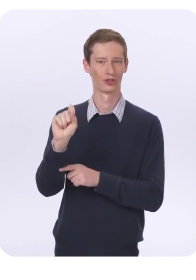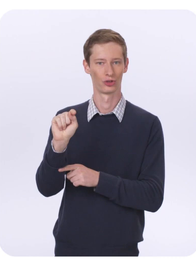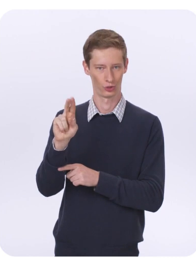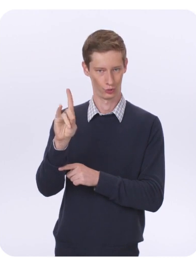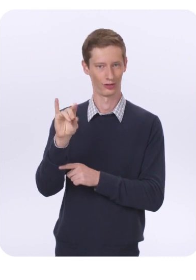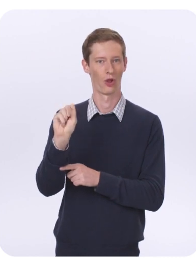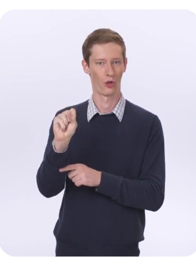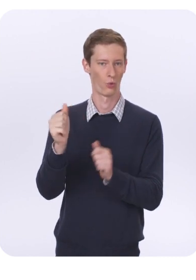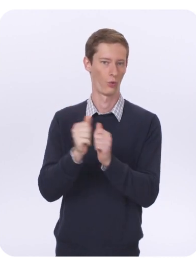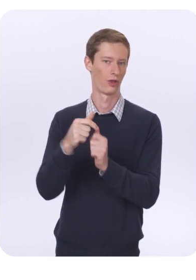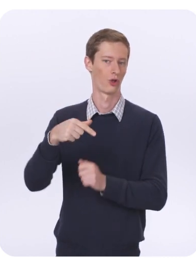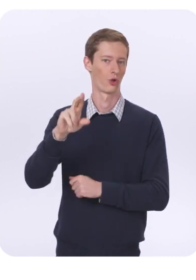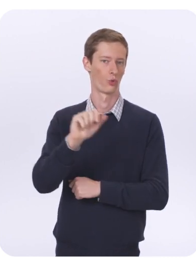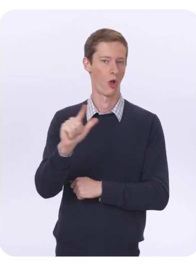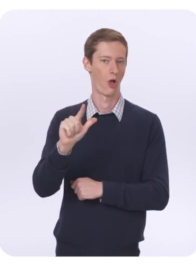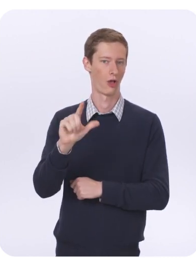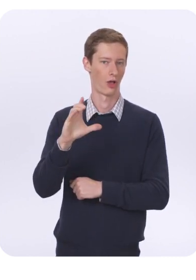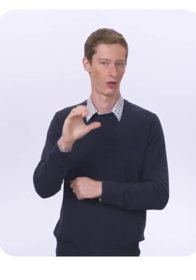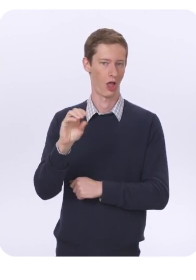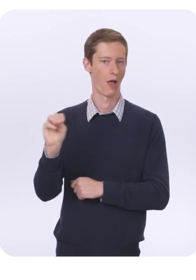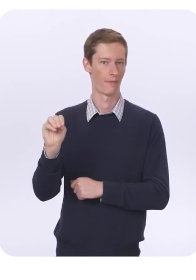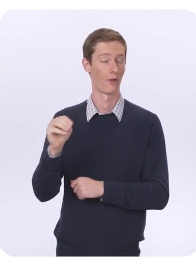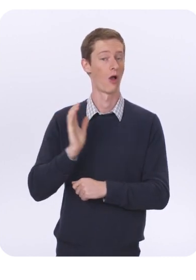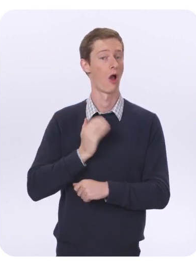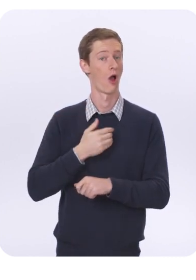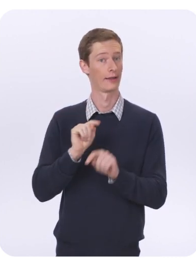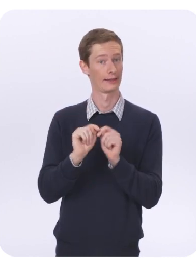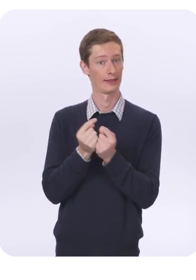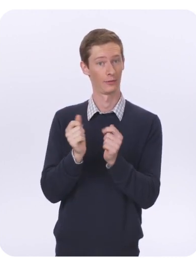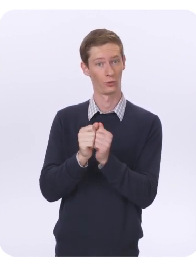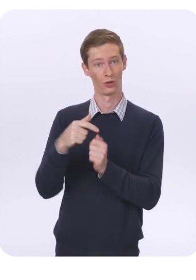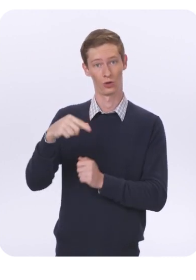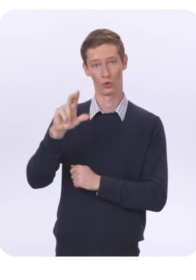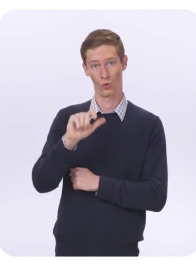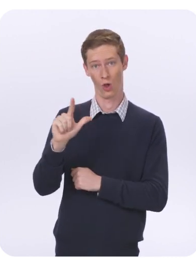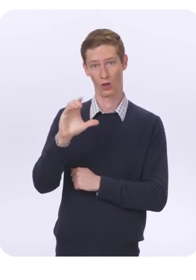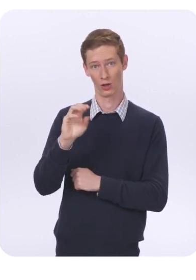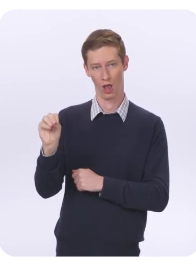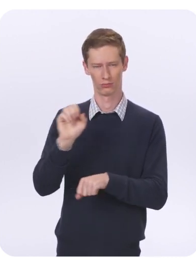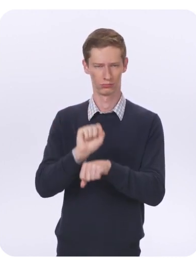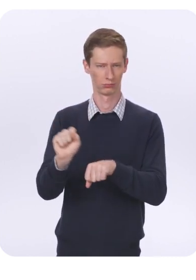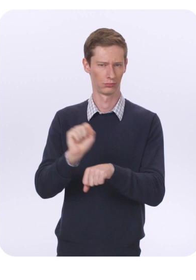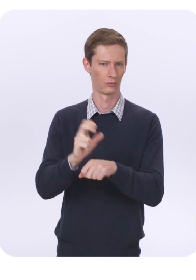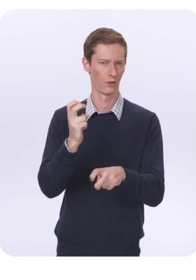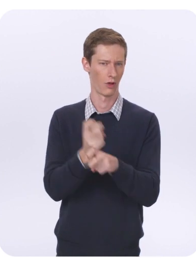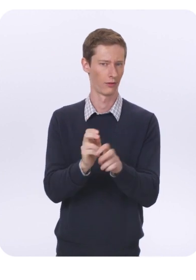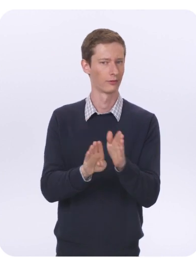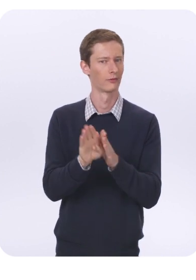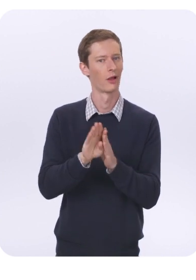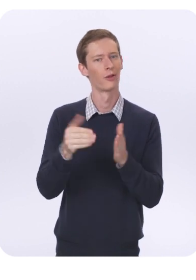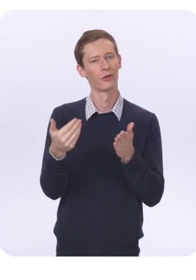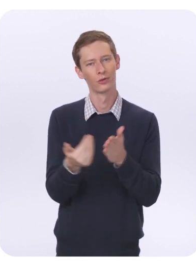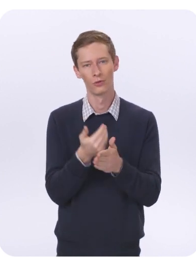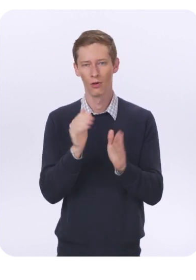Our team at Qualcomm has been working hard developing the new version of the amazing hardware you are all already familiar with.